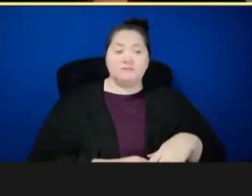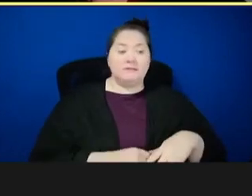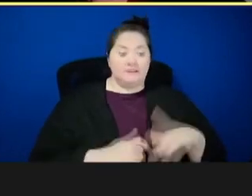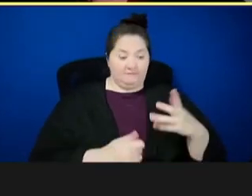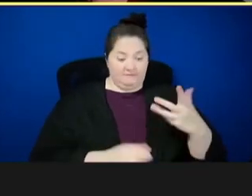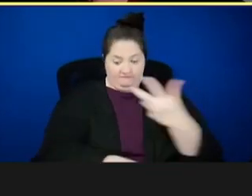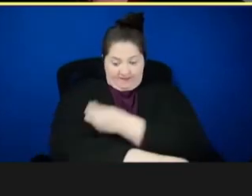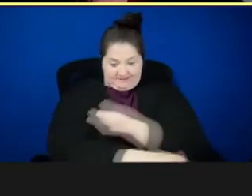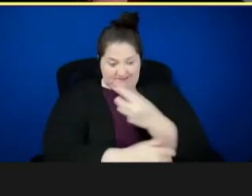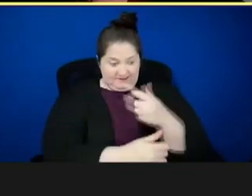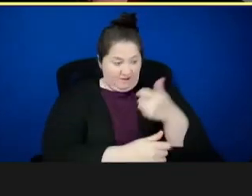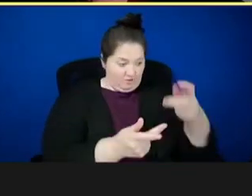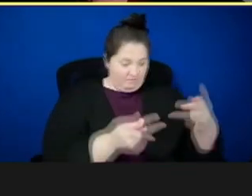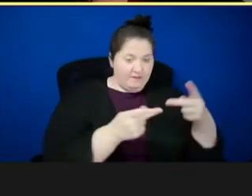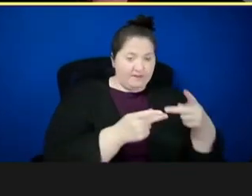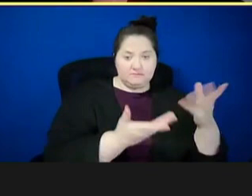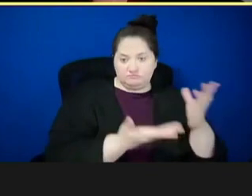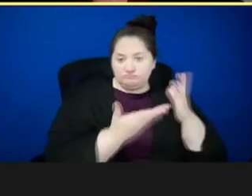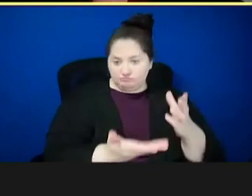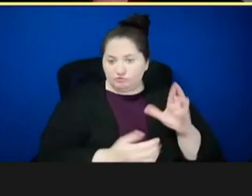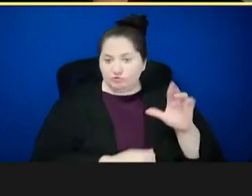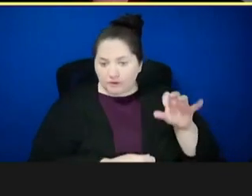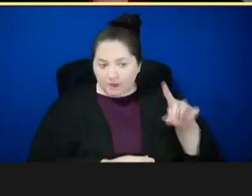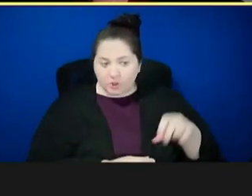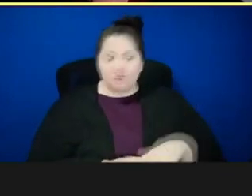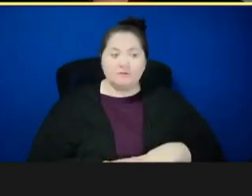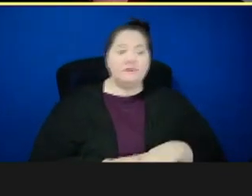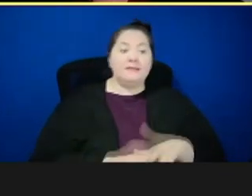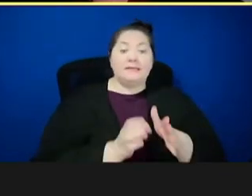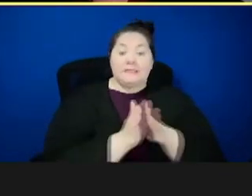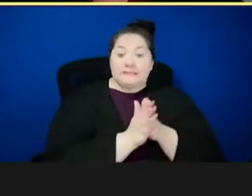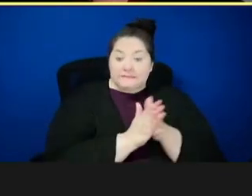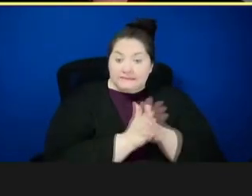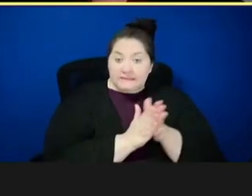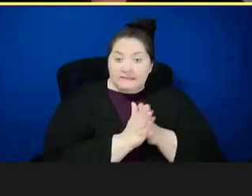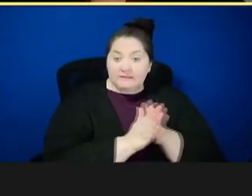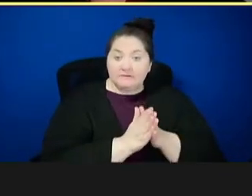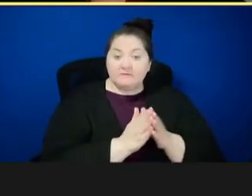facility. We also found that incentives worked only around the concepts of community and